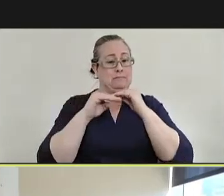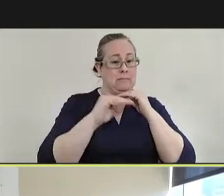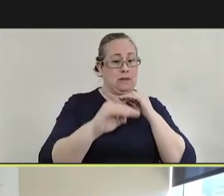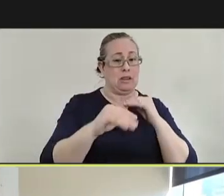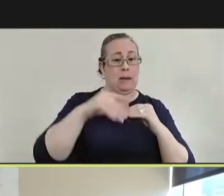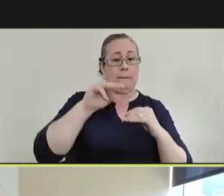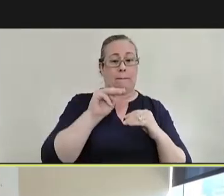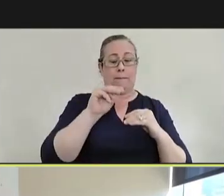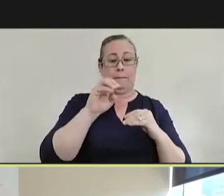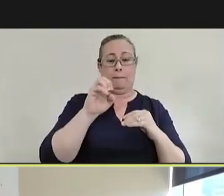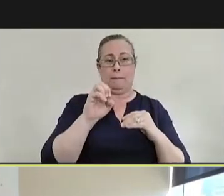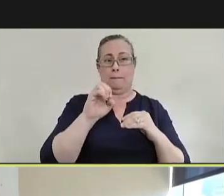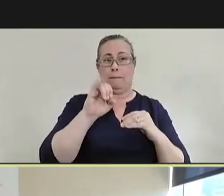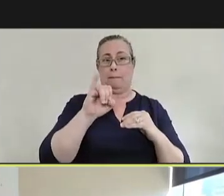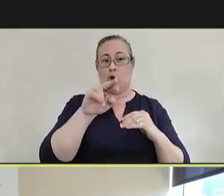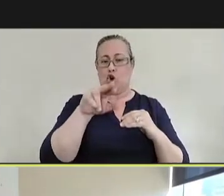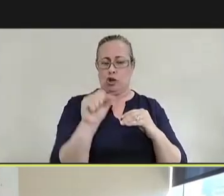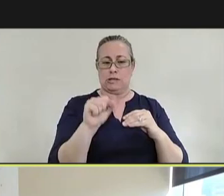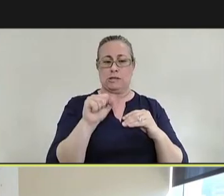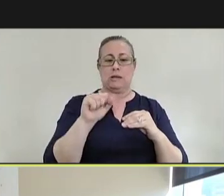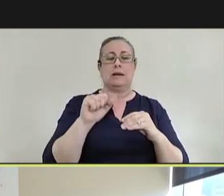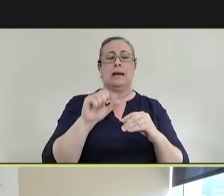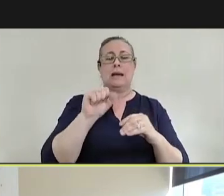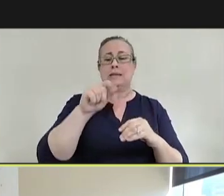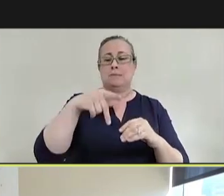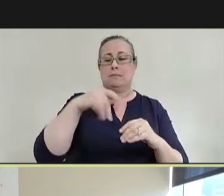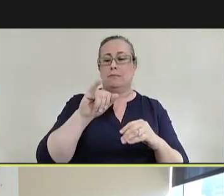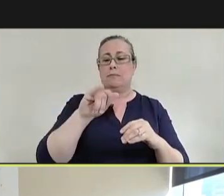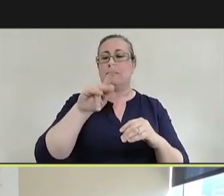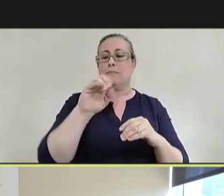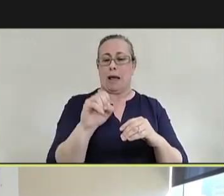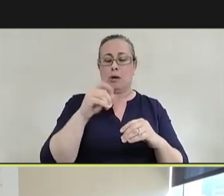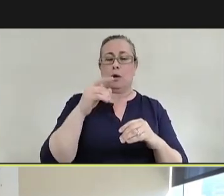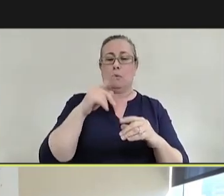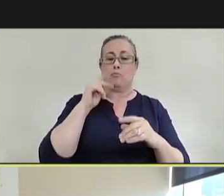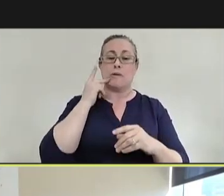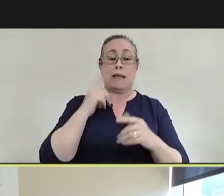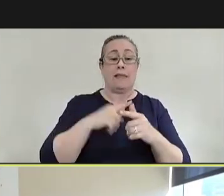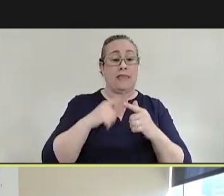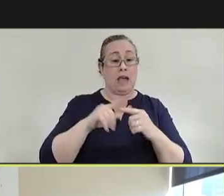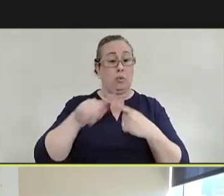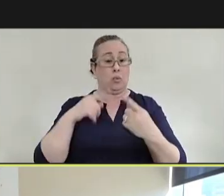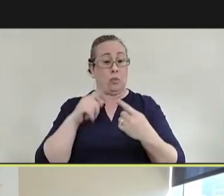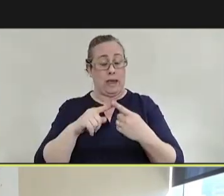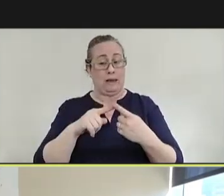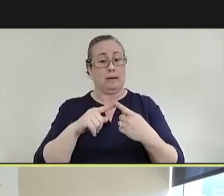they published that back in 2016. And then when the Wuhan virus sequence was released,